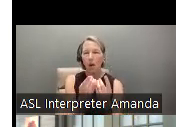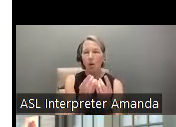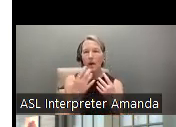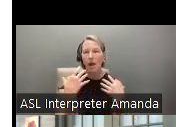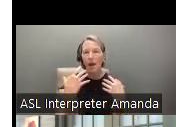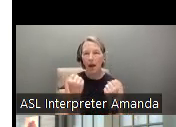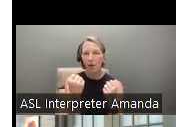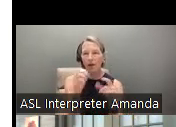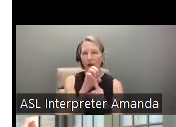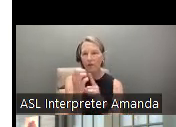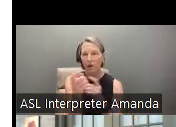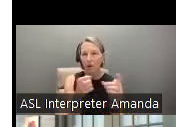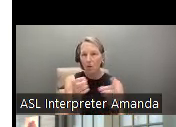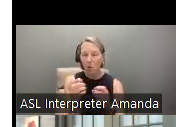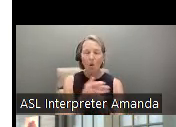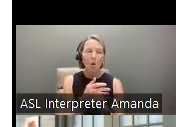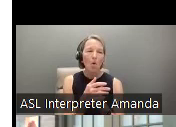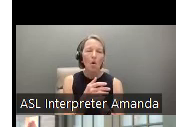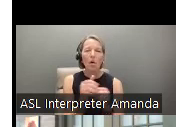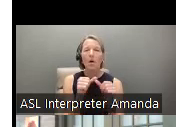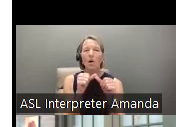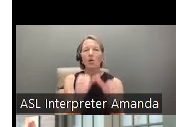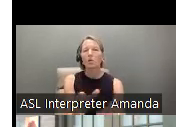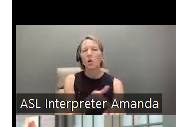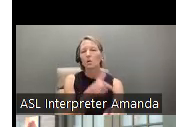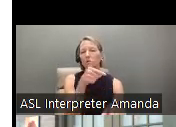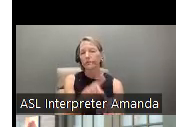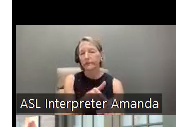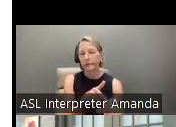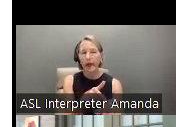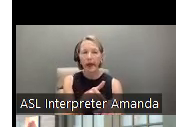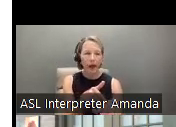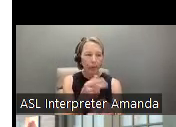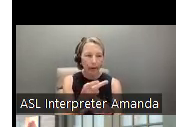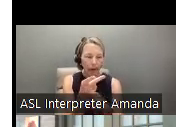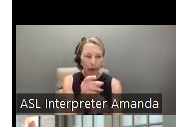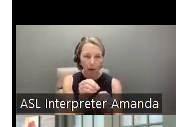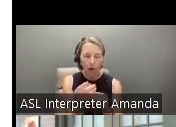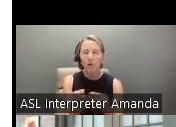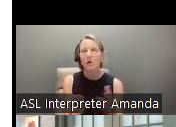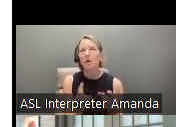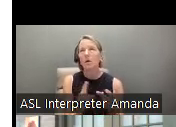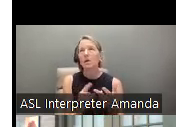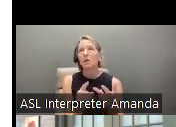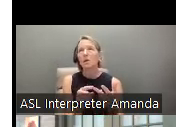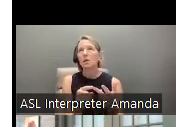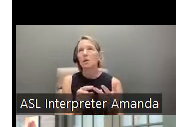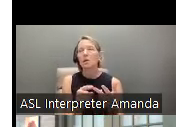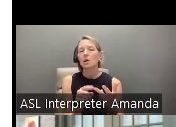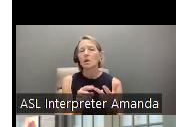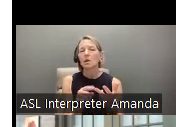Environmental Control there's a long-term care ombudsman's office if there's any suspicion of